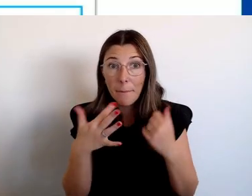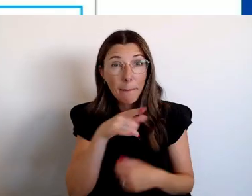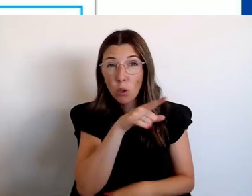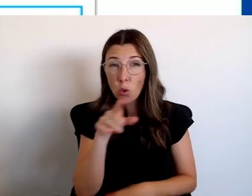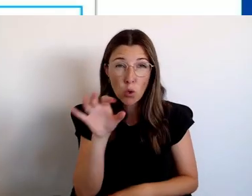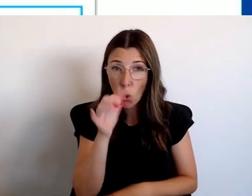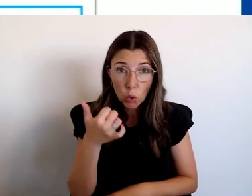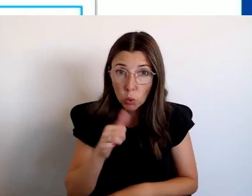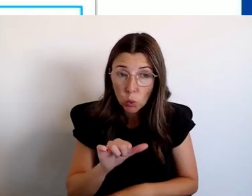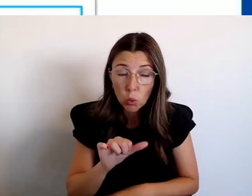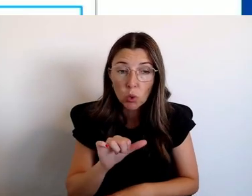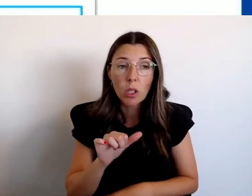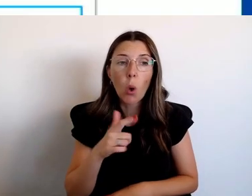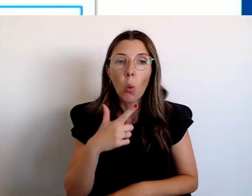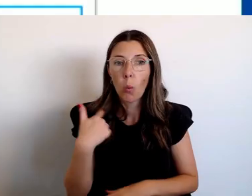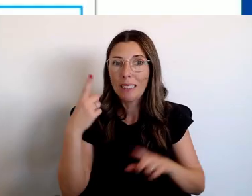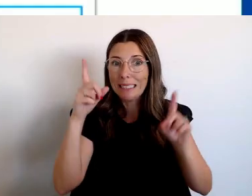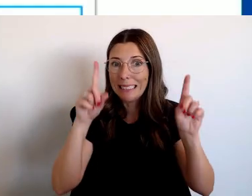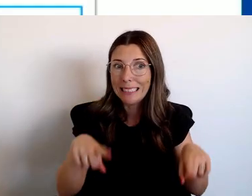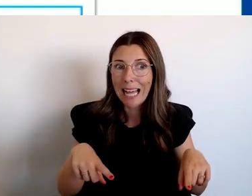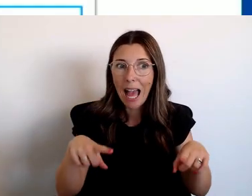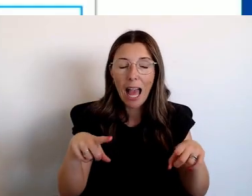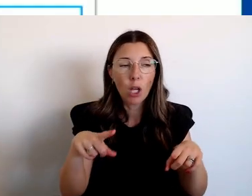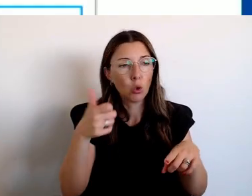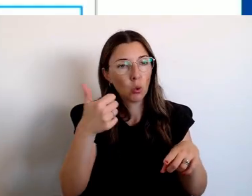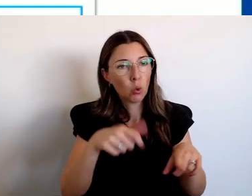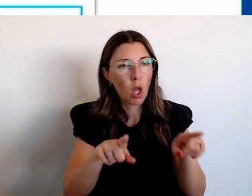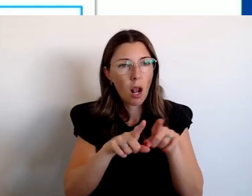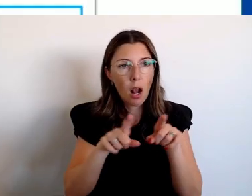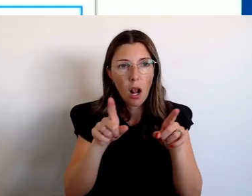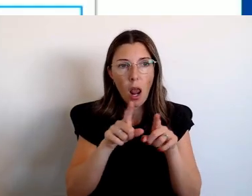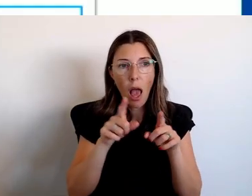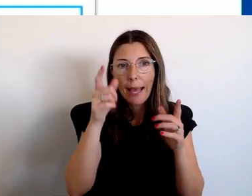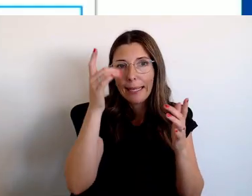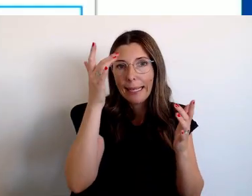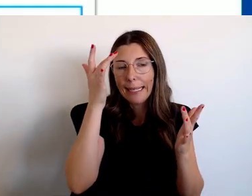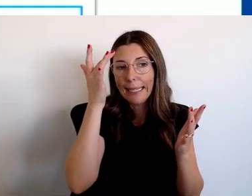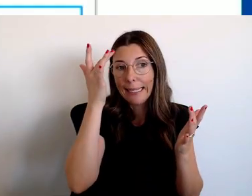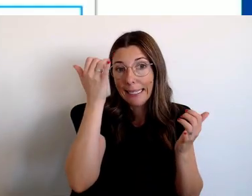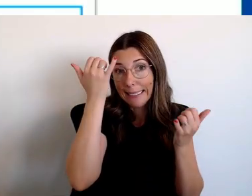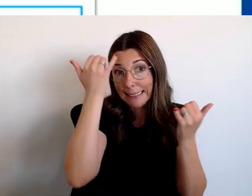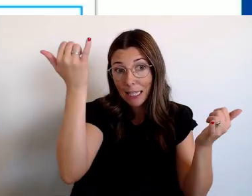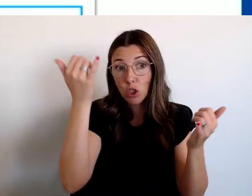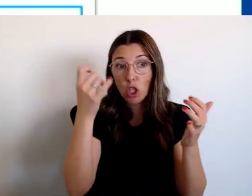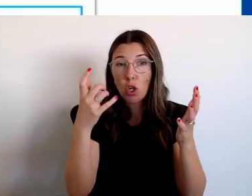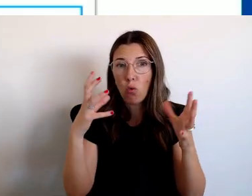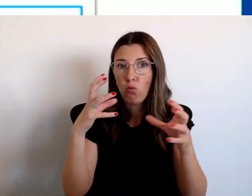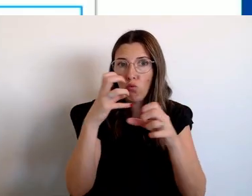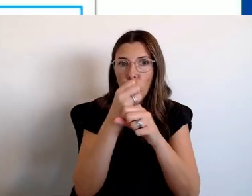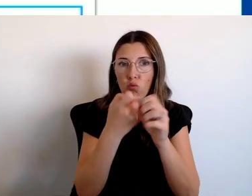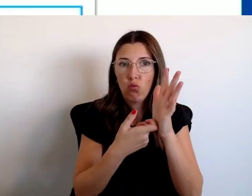We sort of started our journey on the expansion by using things like Intelligent Recap for Teams. We use it across all our meetings.